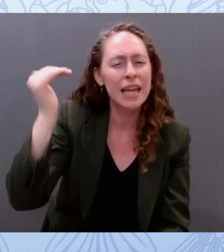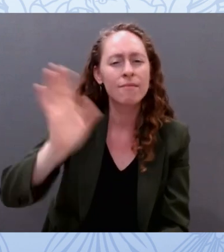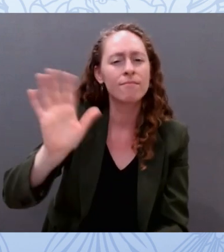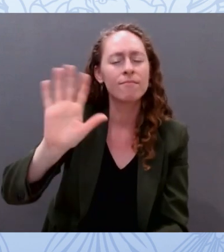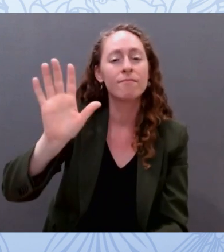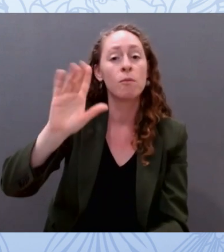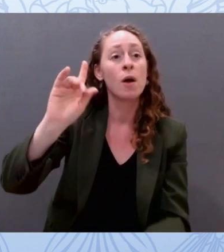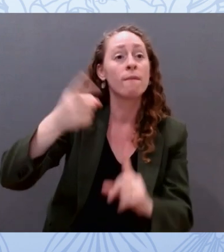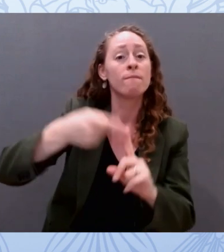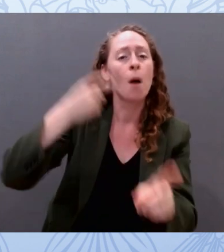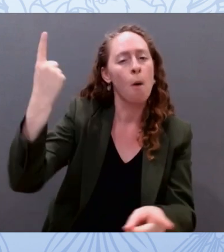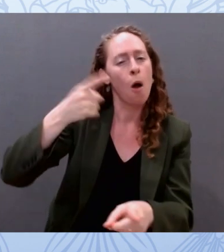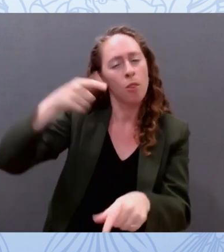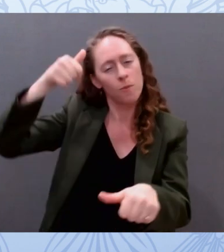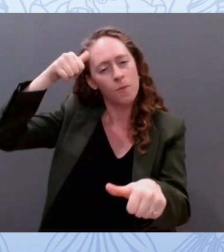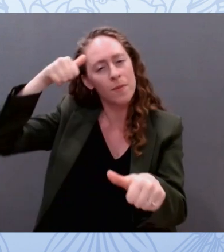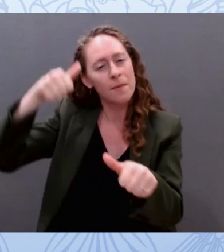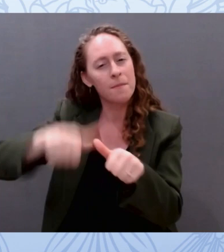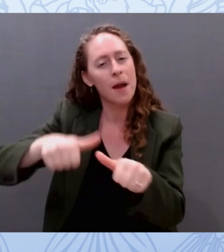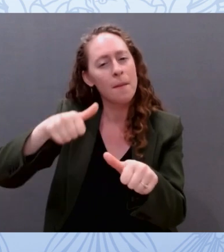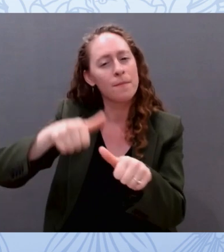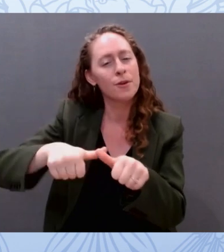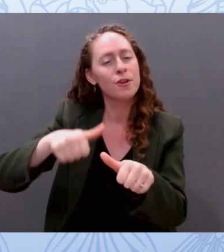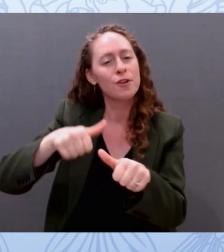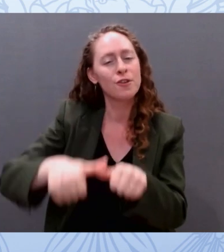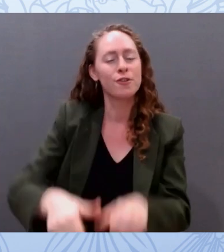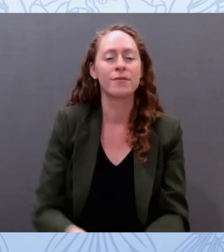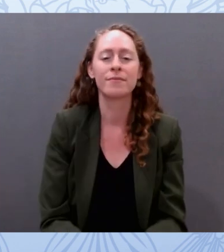Never forget what made you who you are.